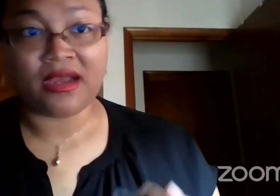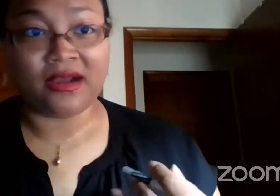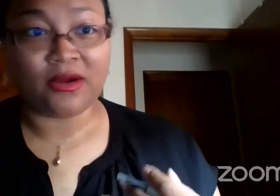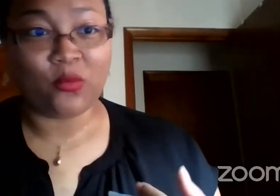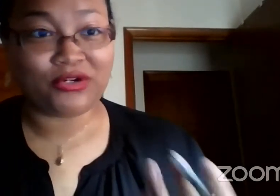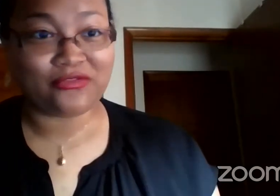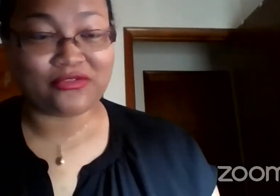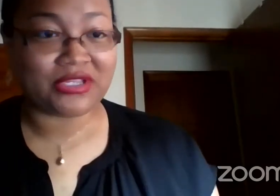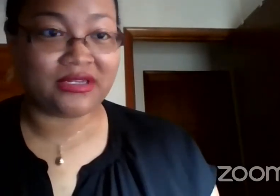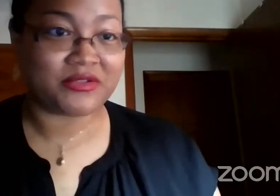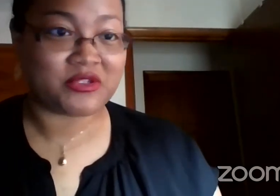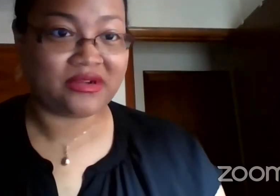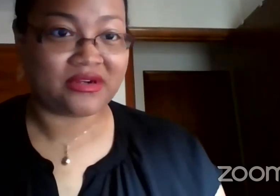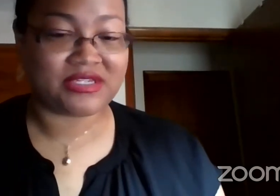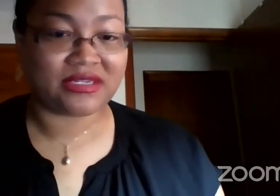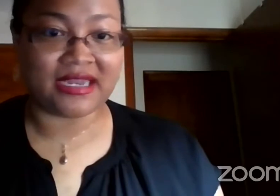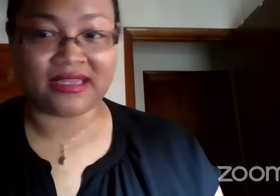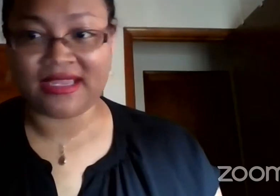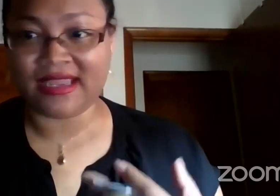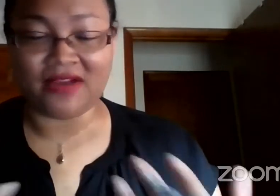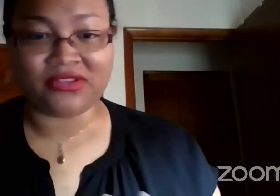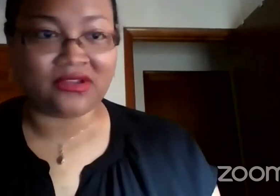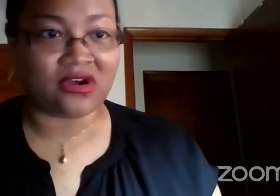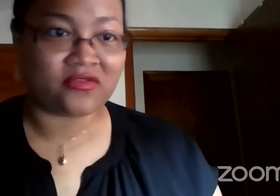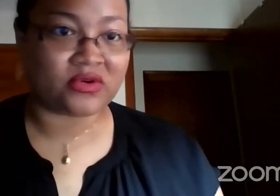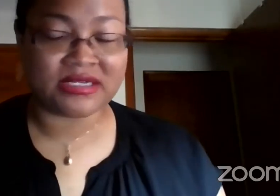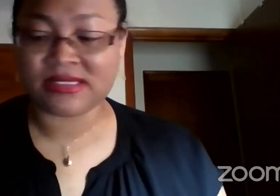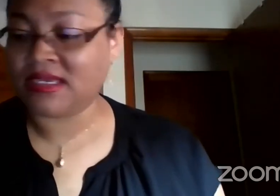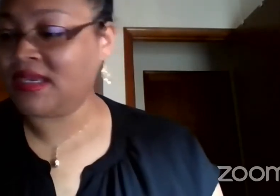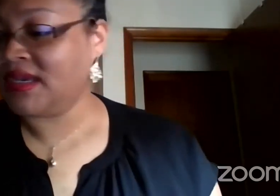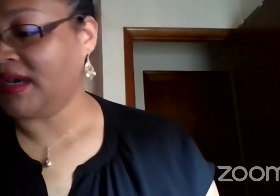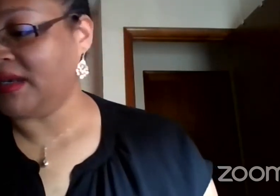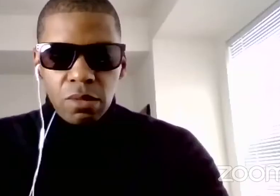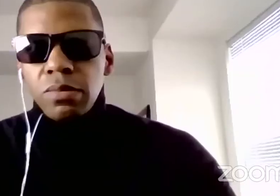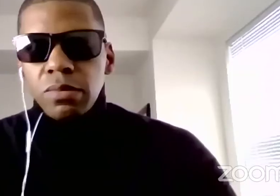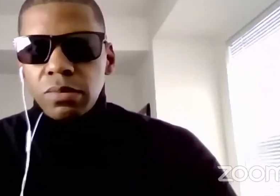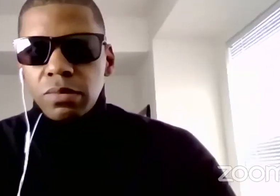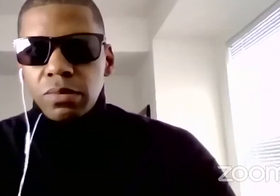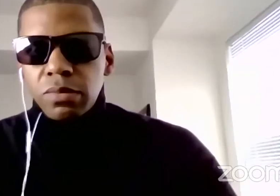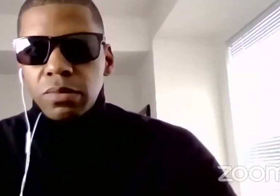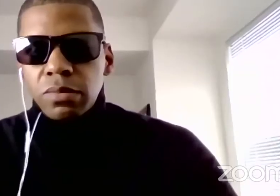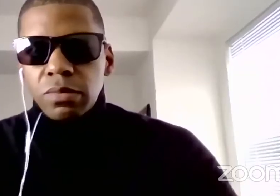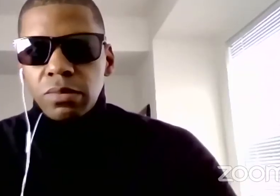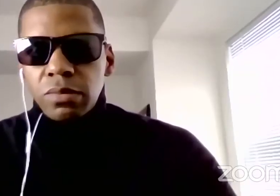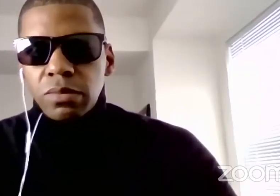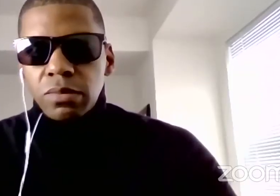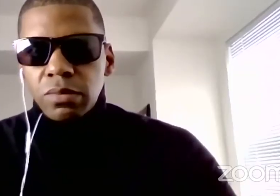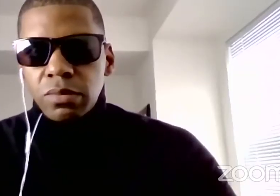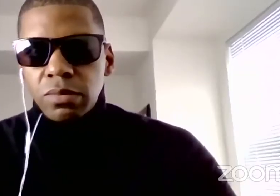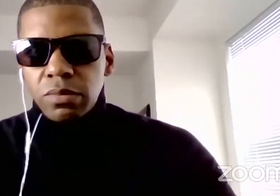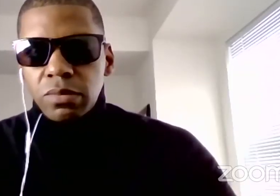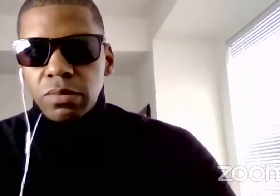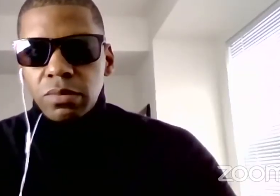a wonderful keynote speaker to kind of kick everything off for us. So just quickly,